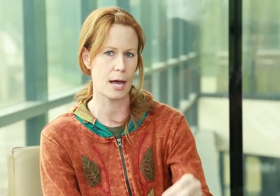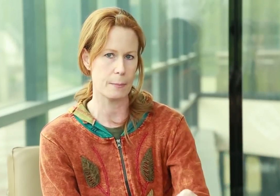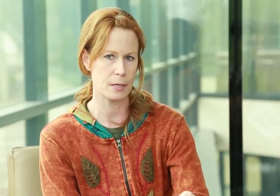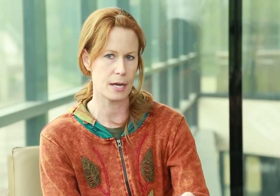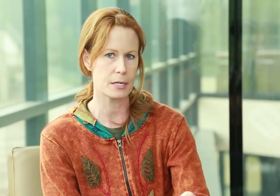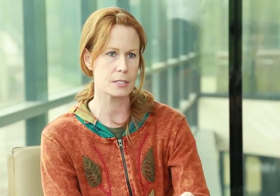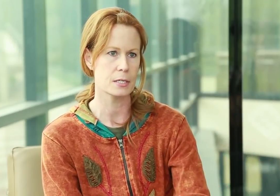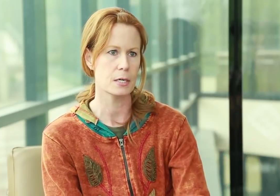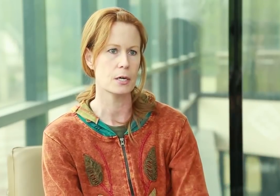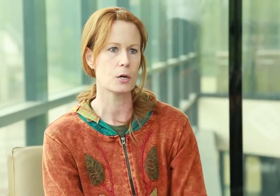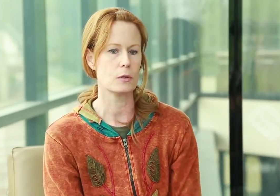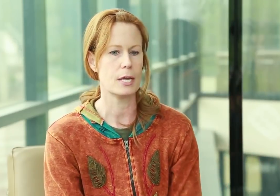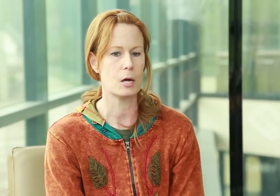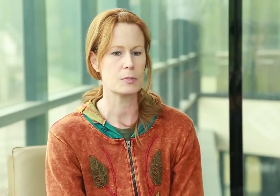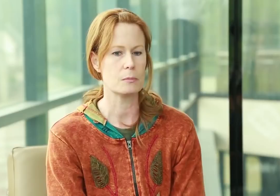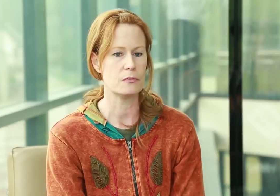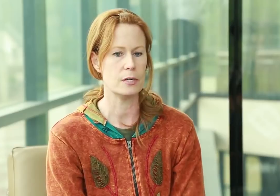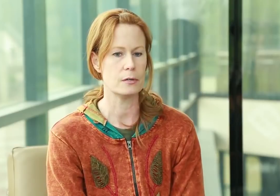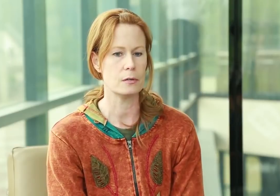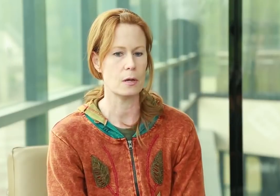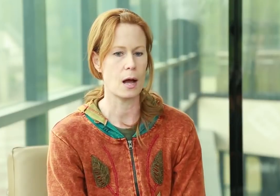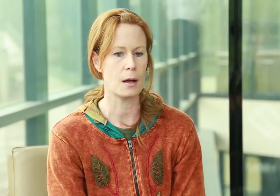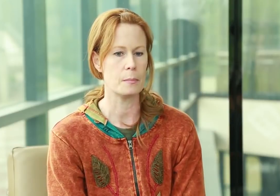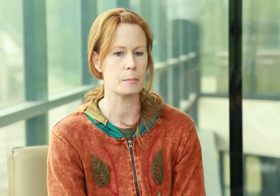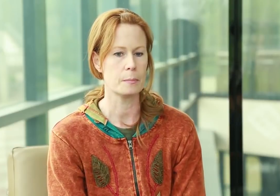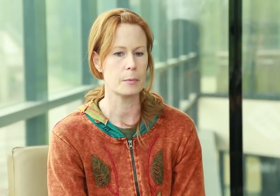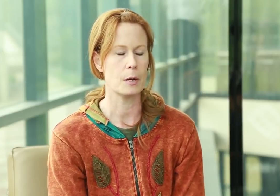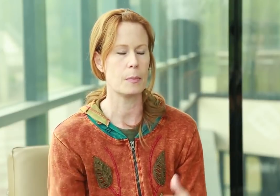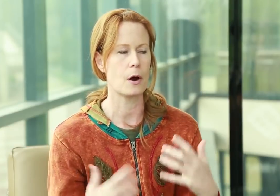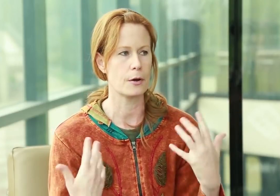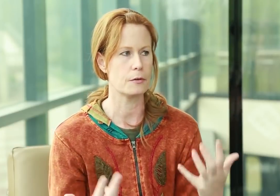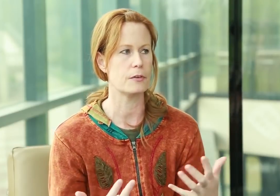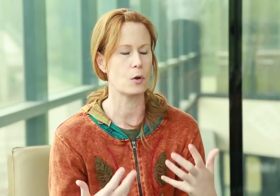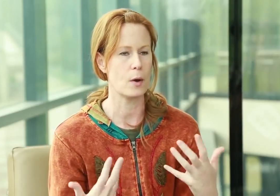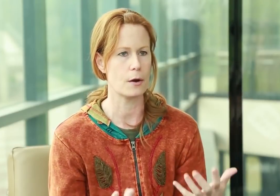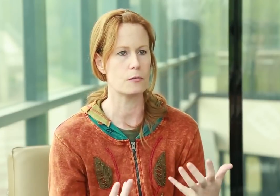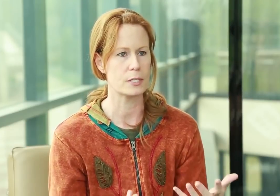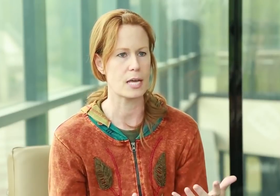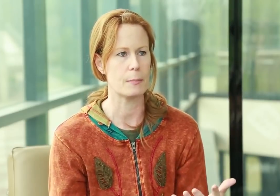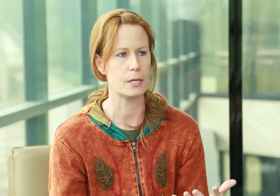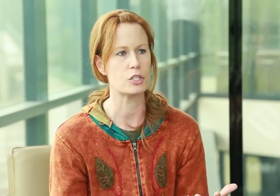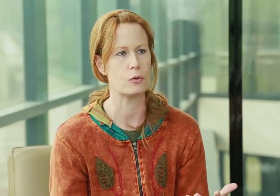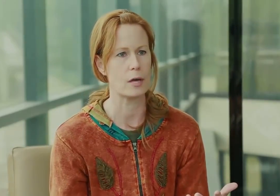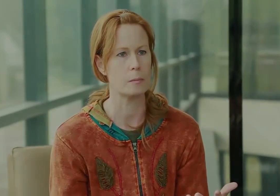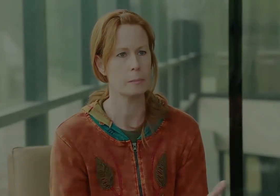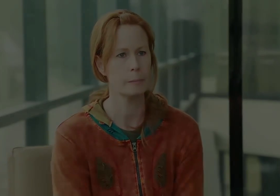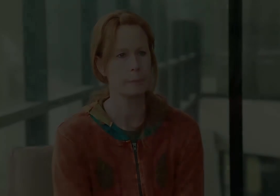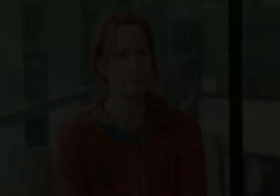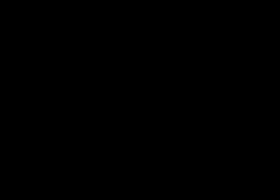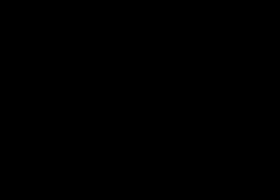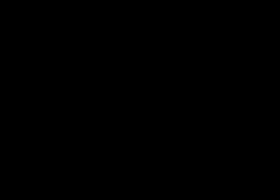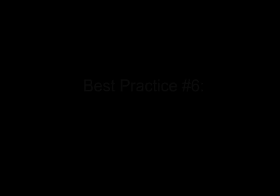to happen next really helps them feel, um, part of and aware of what's happening to them.